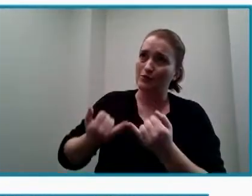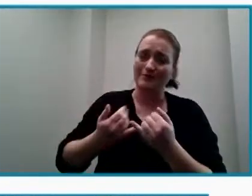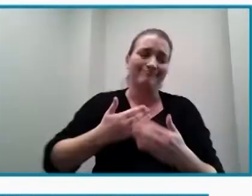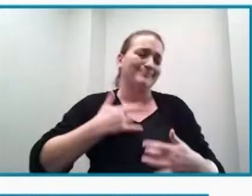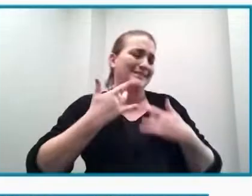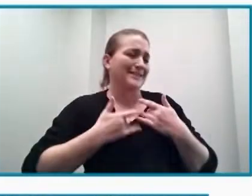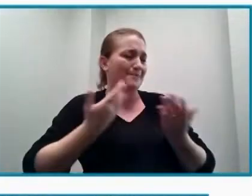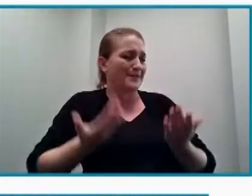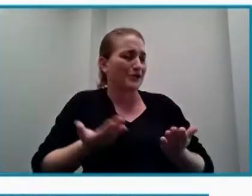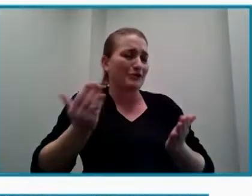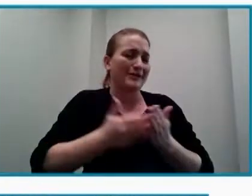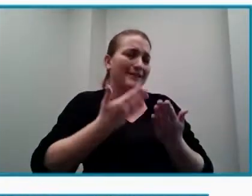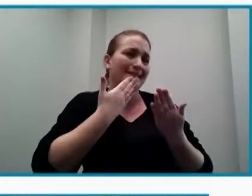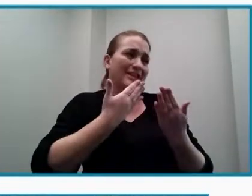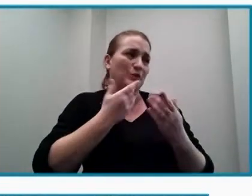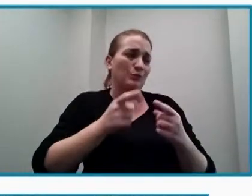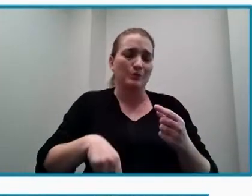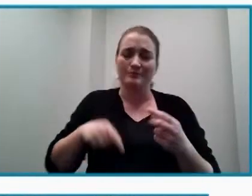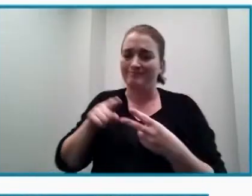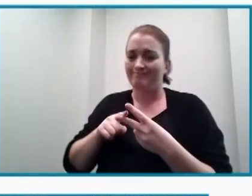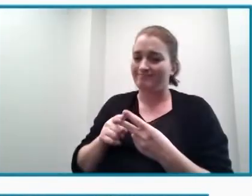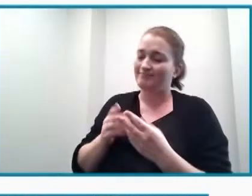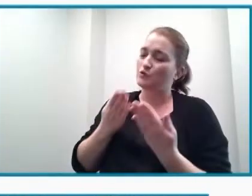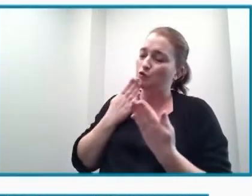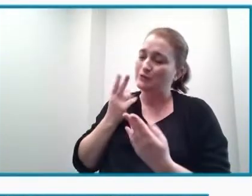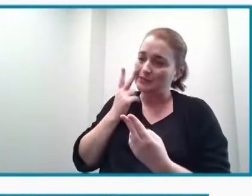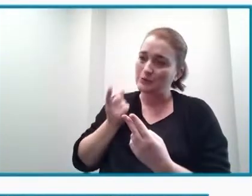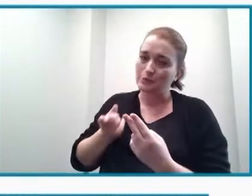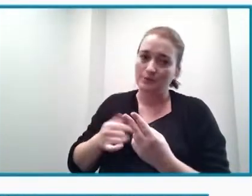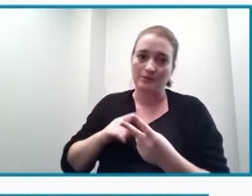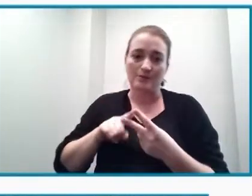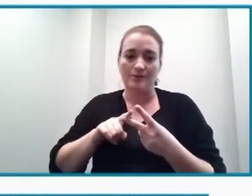Great to see you. And we've got Charlie Lockwood.